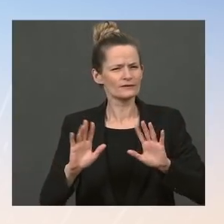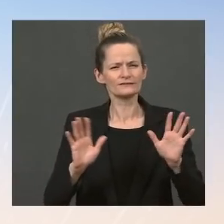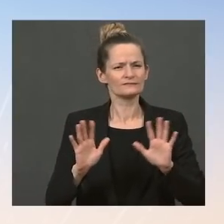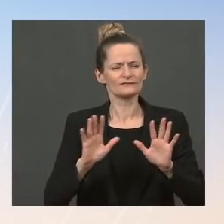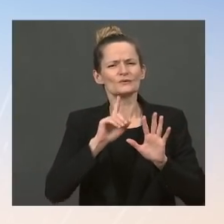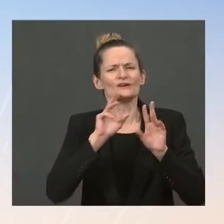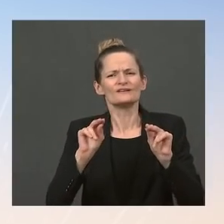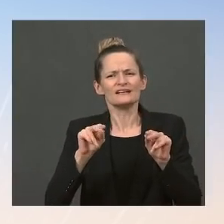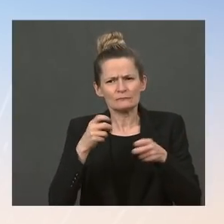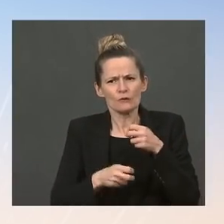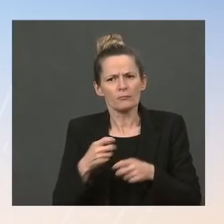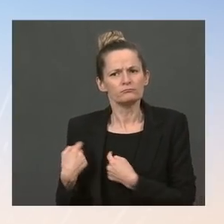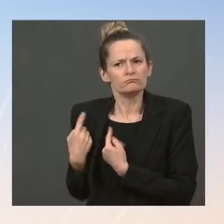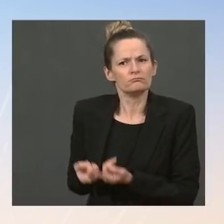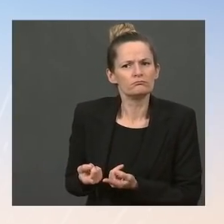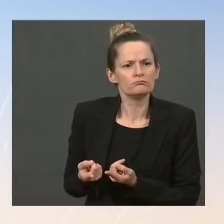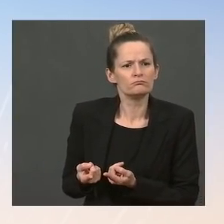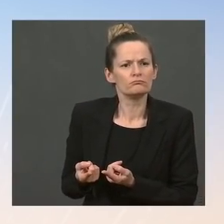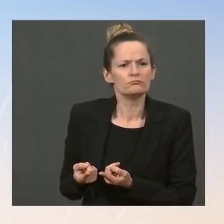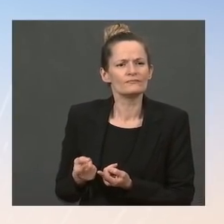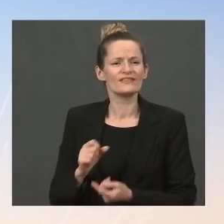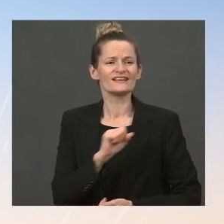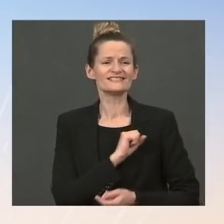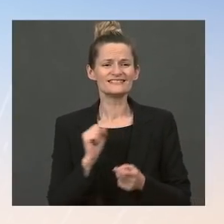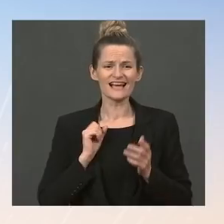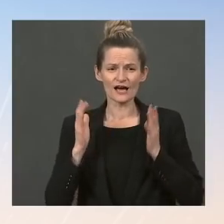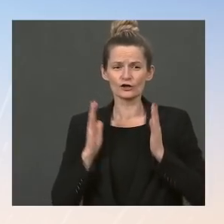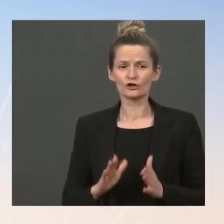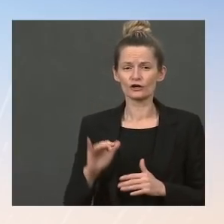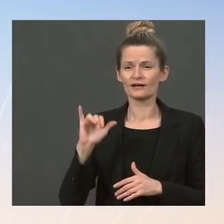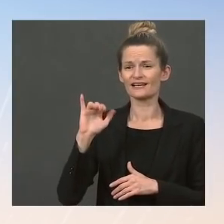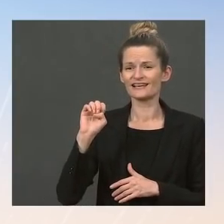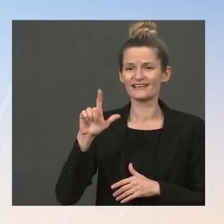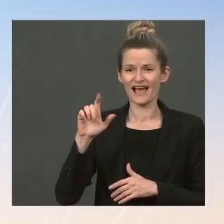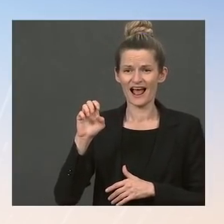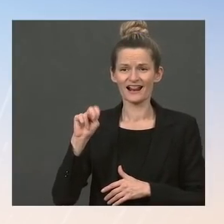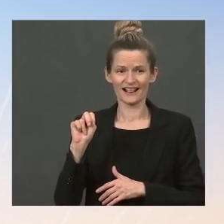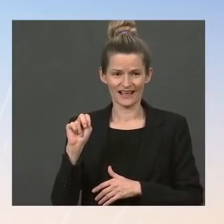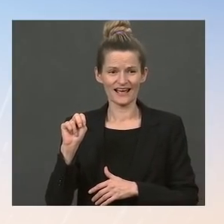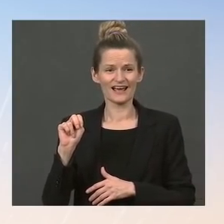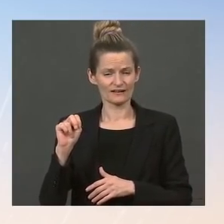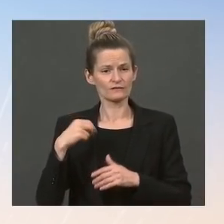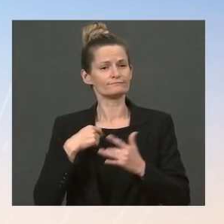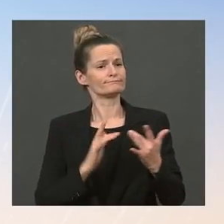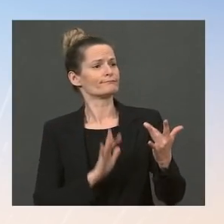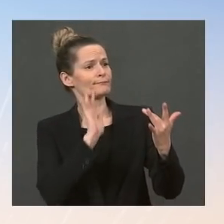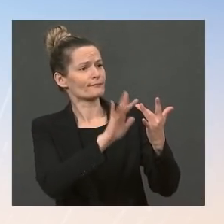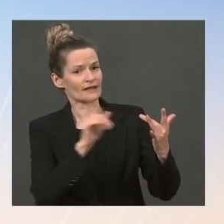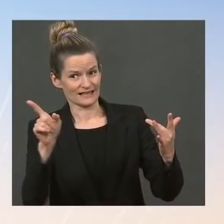had a call with Senator McConnell -- not a political call, of course; she's not political,